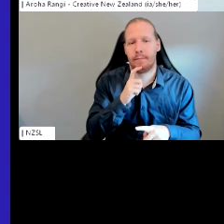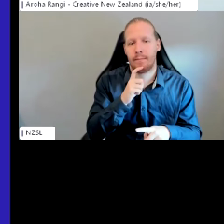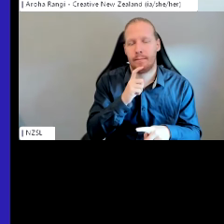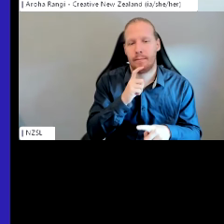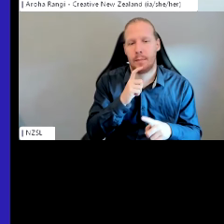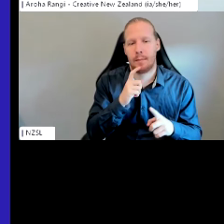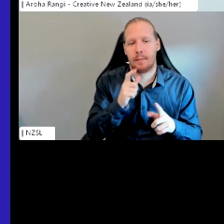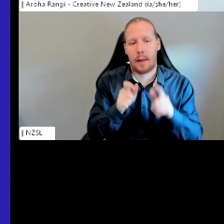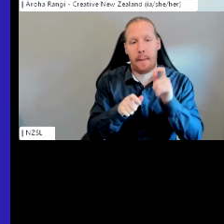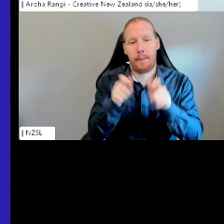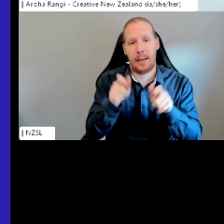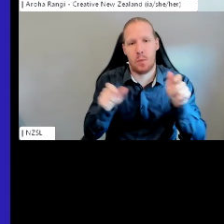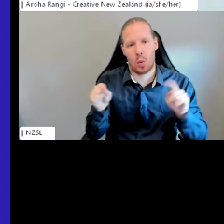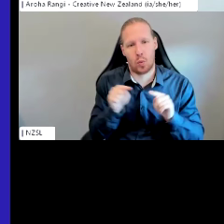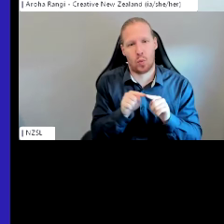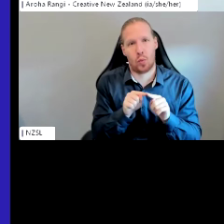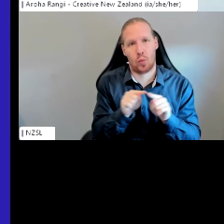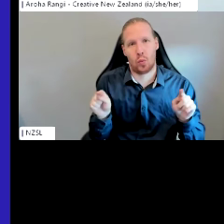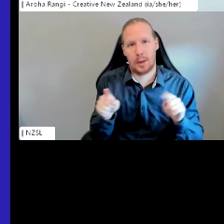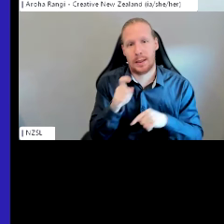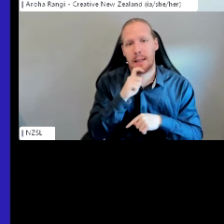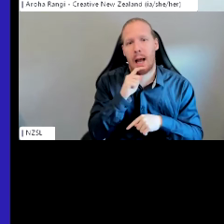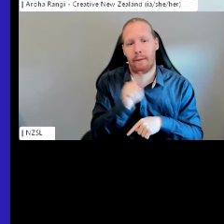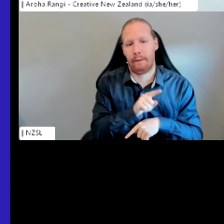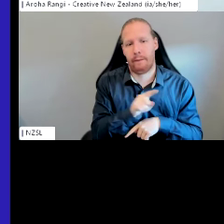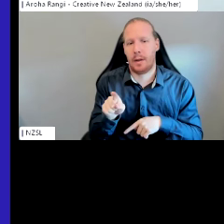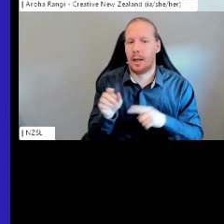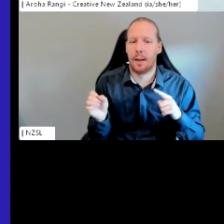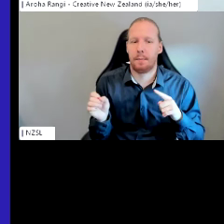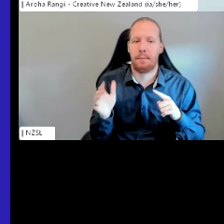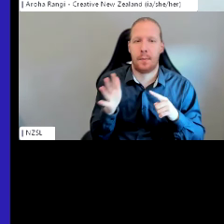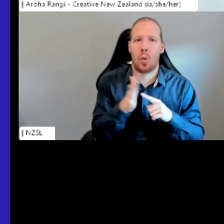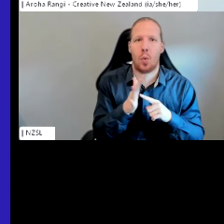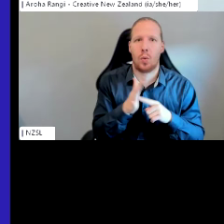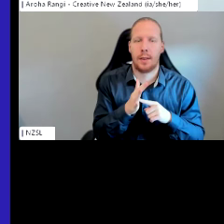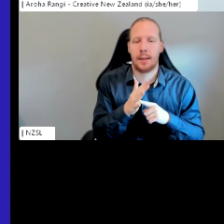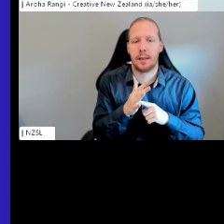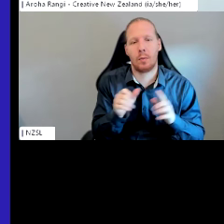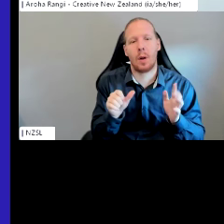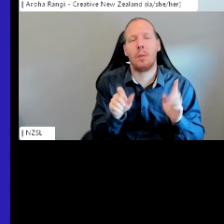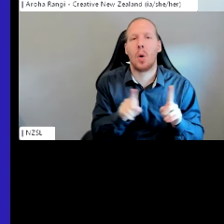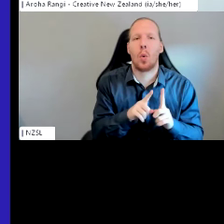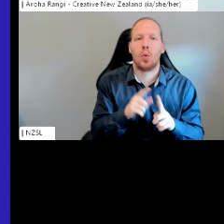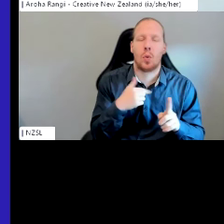absolutely critical. And I know from working with some companies that are obviously hiring uh venues